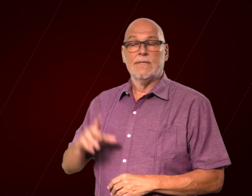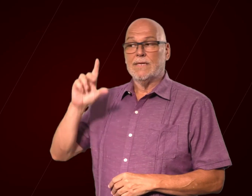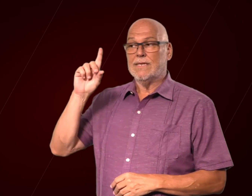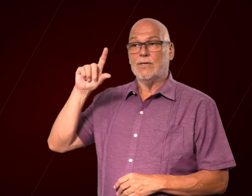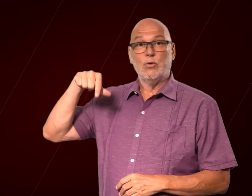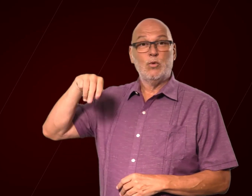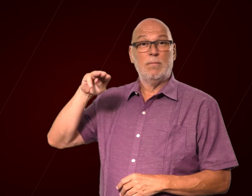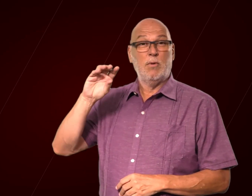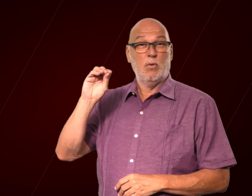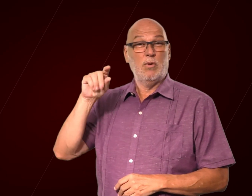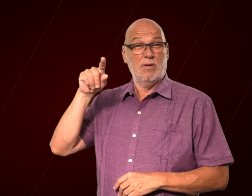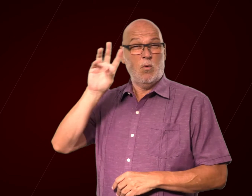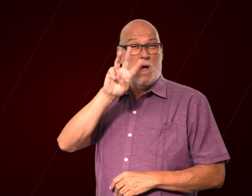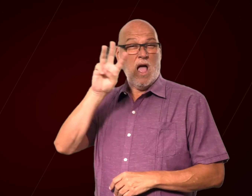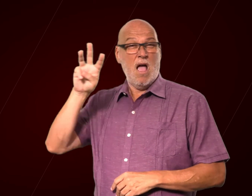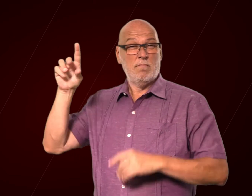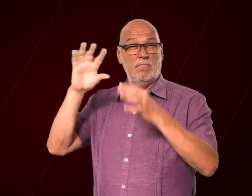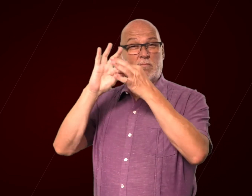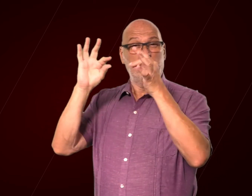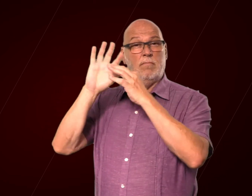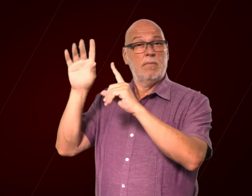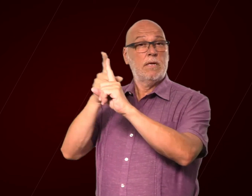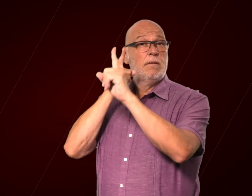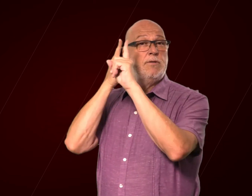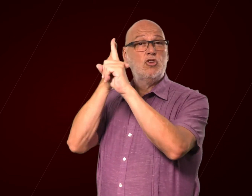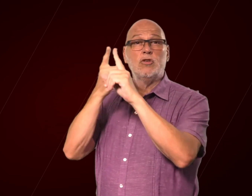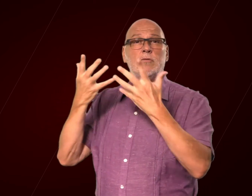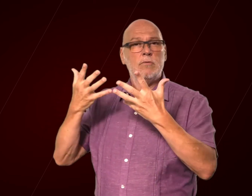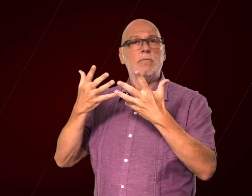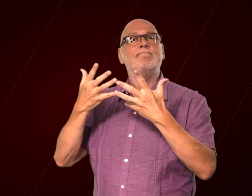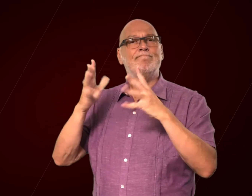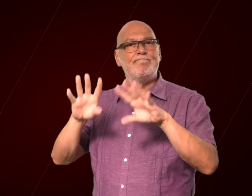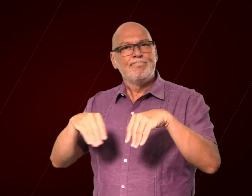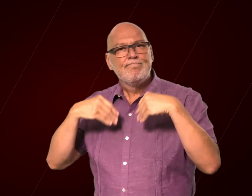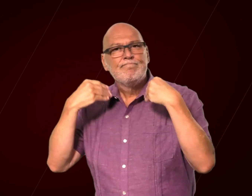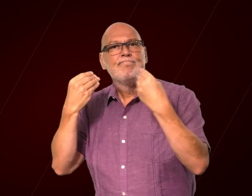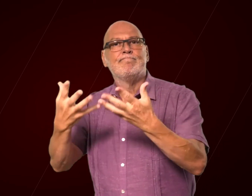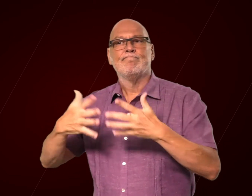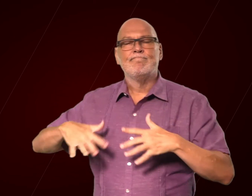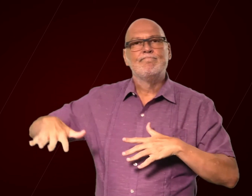[Anselmo]: The DQMO website says its mission is "... to provide